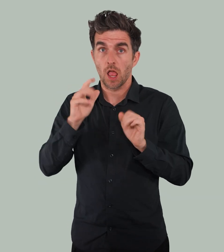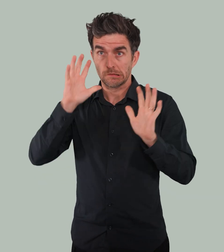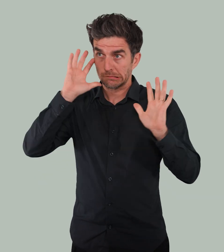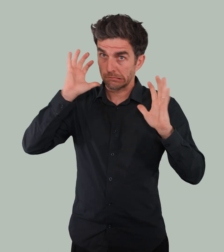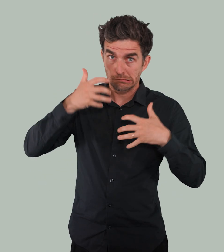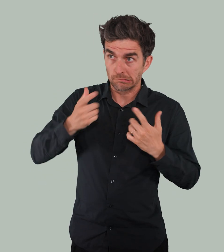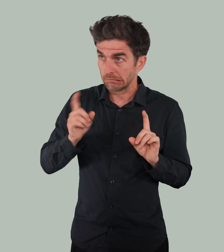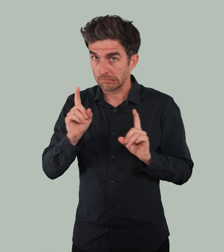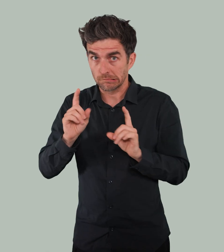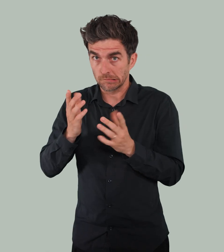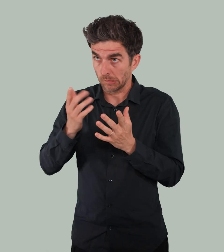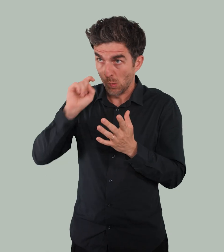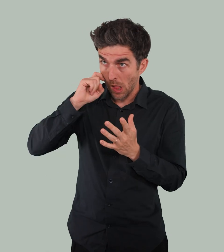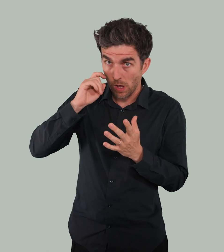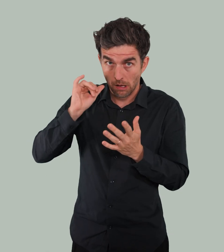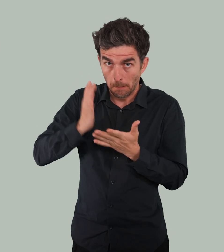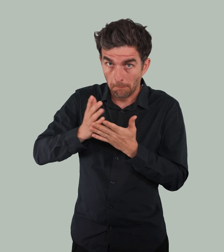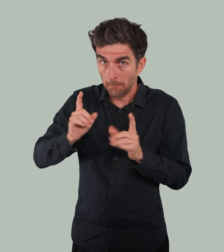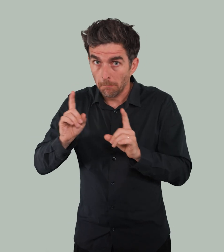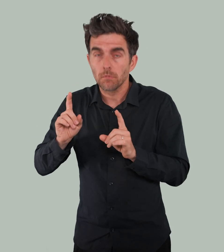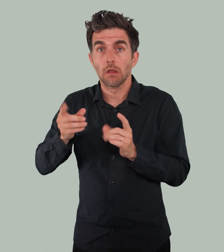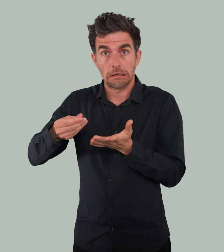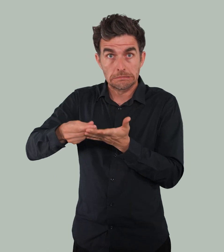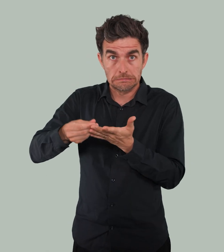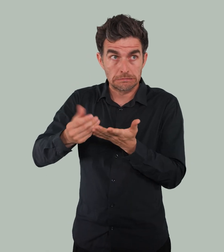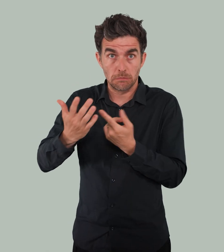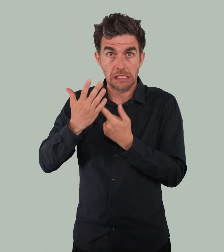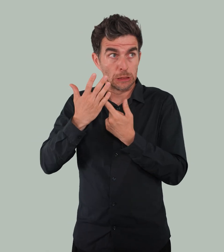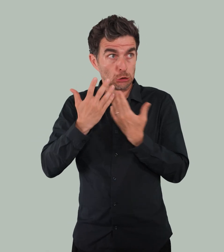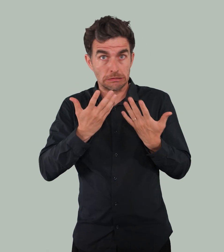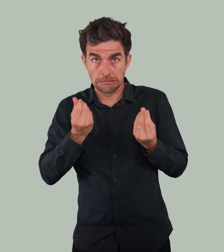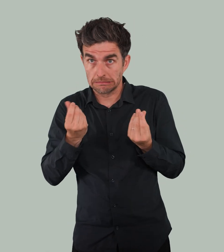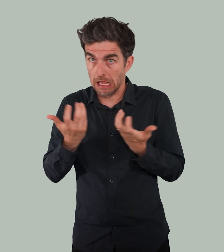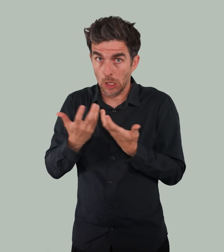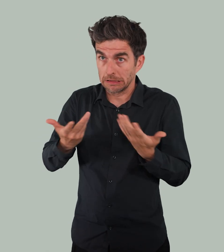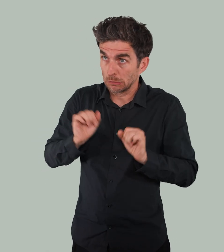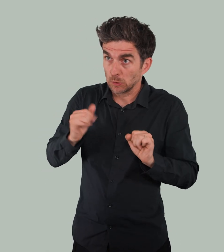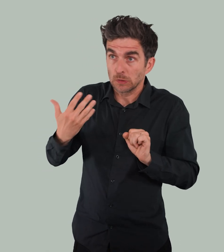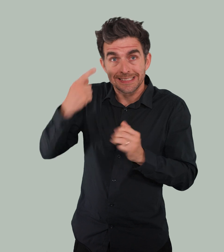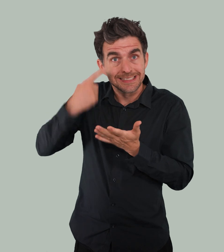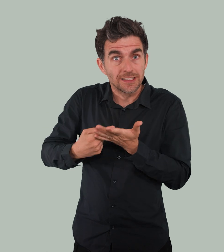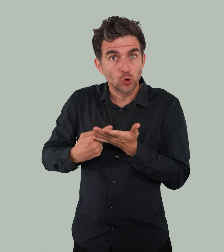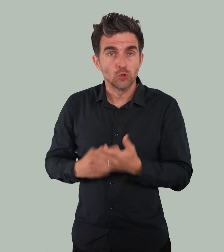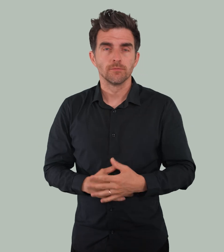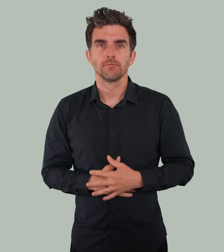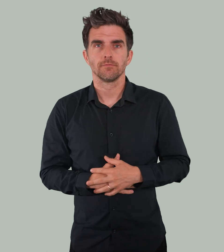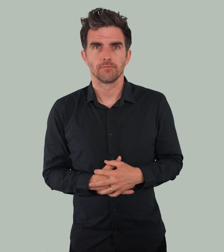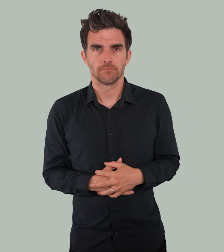concerns about uncertainty and financial pressure while waiting for decisions.